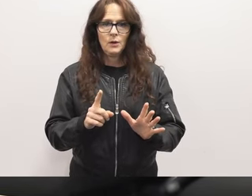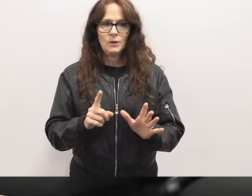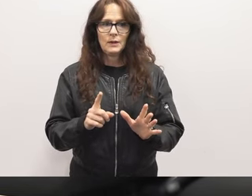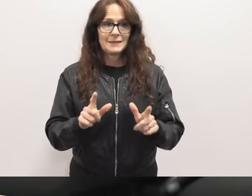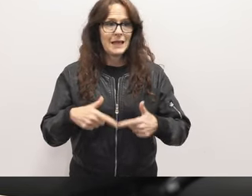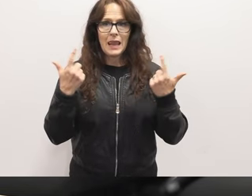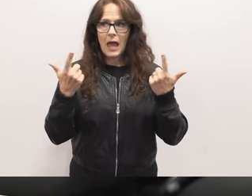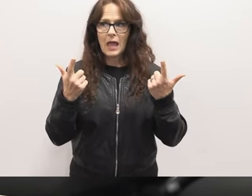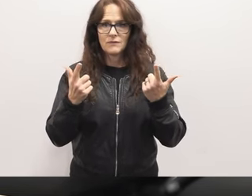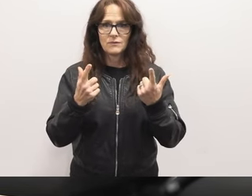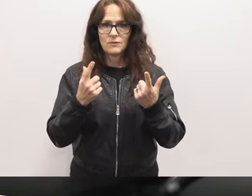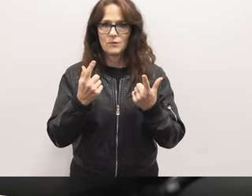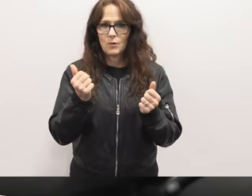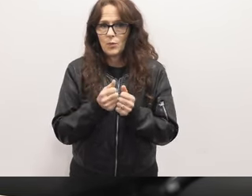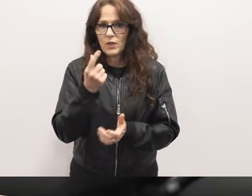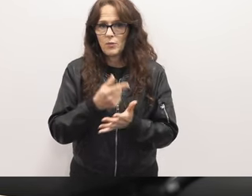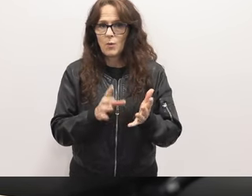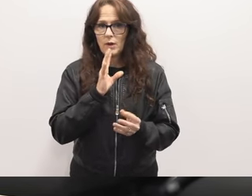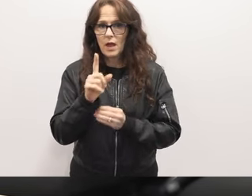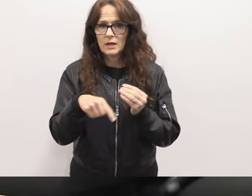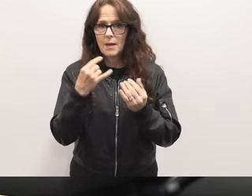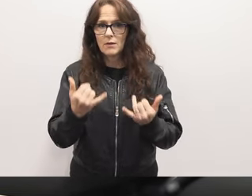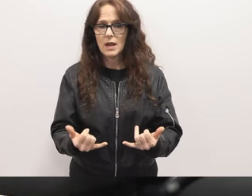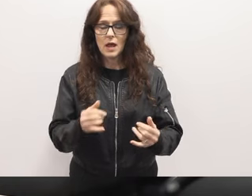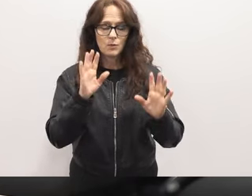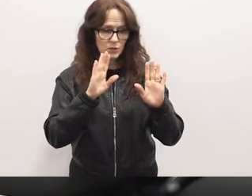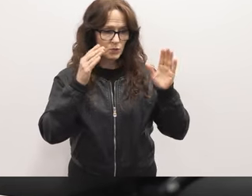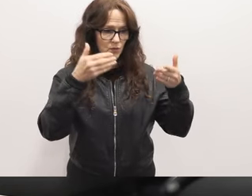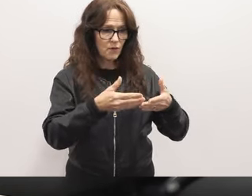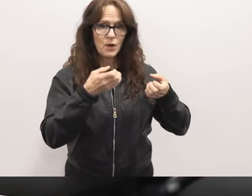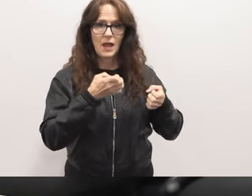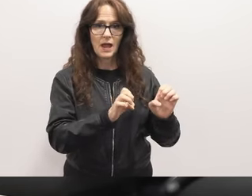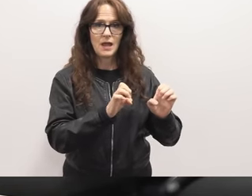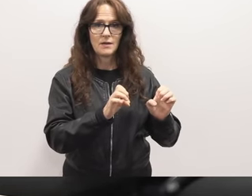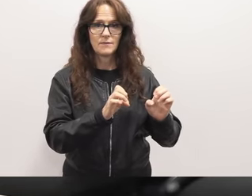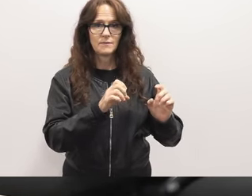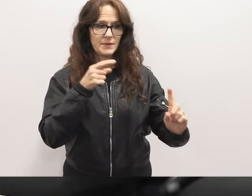but it is alive in talking about what we're talking about right now, which is when you focus your efforts very intentionally